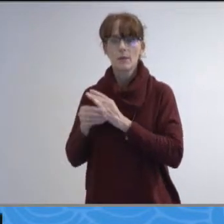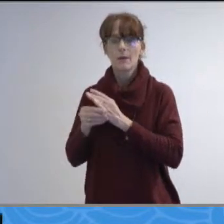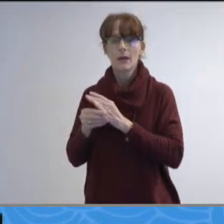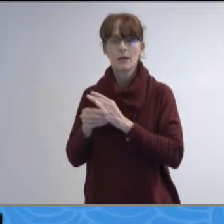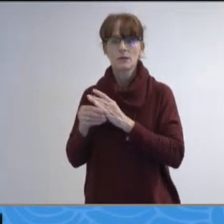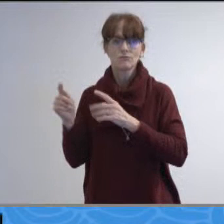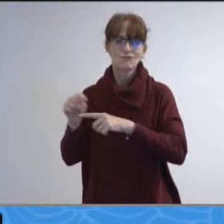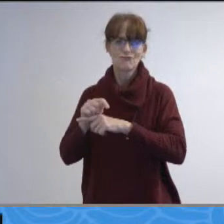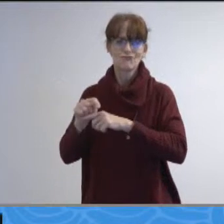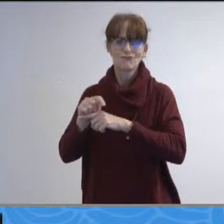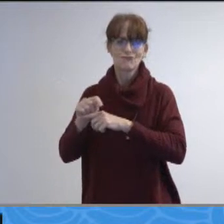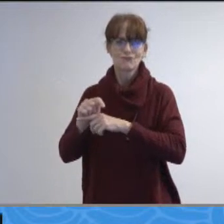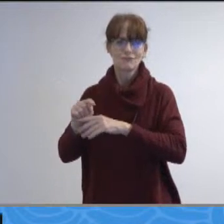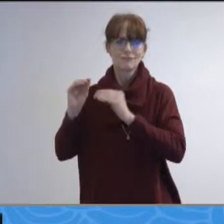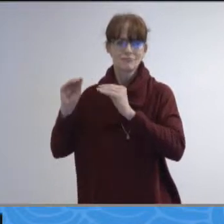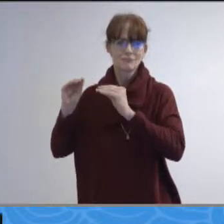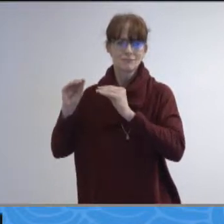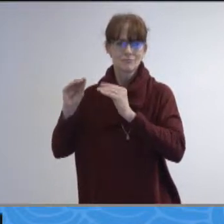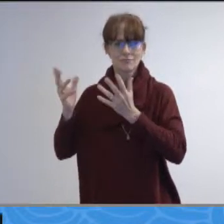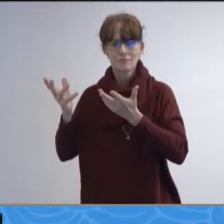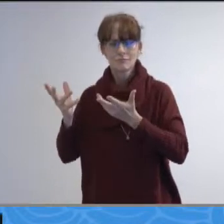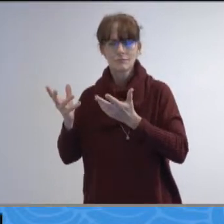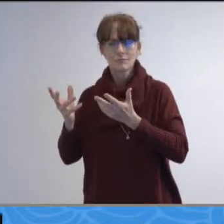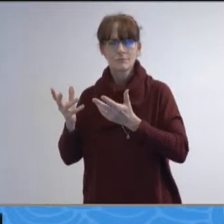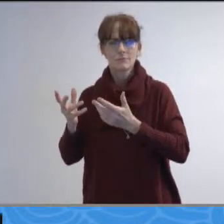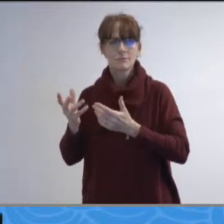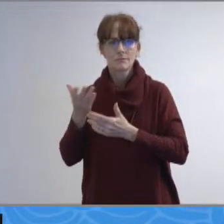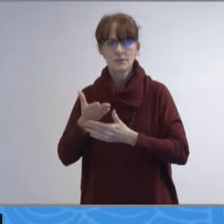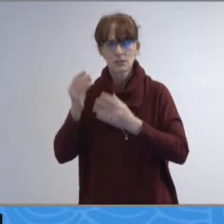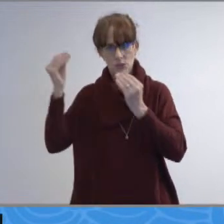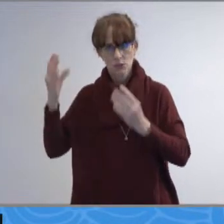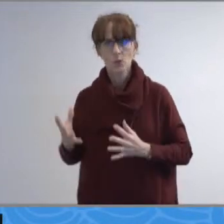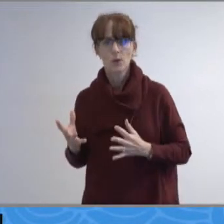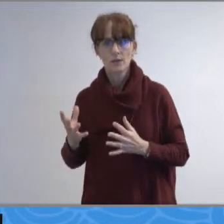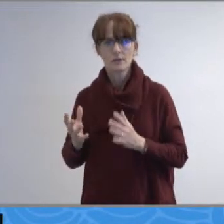to kind of the core content in teaching students the skills.